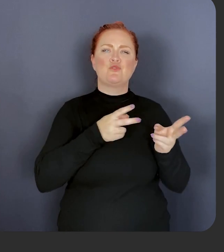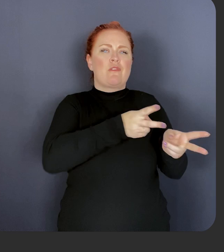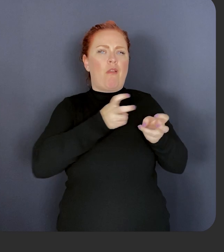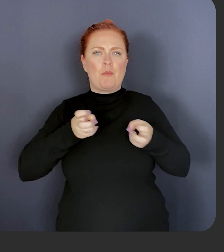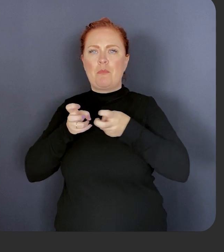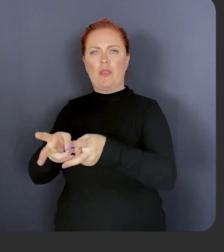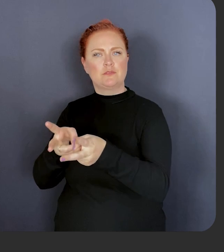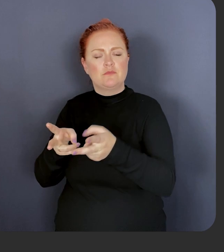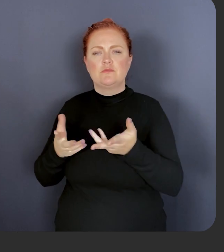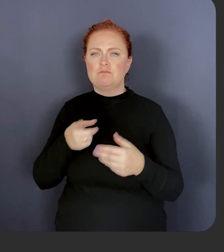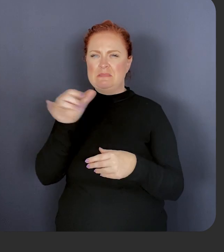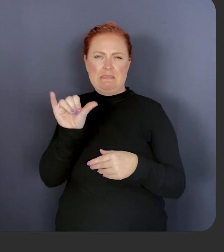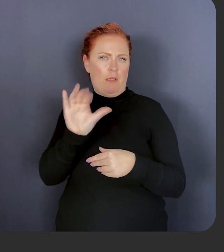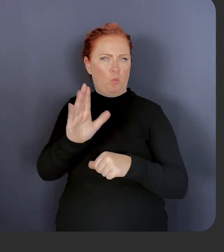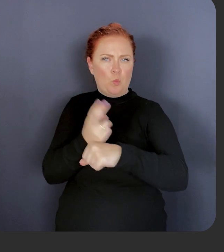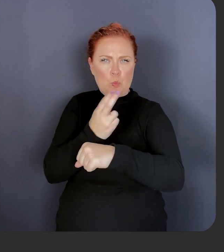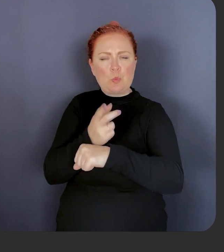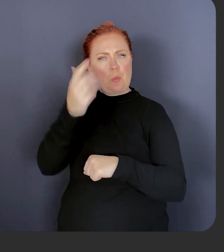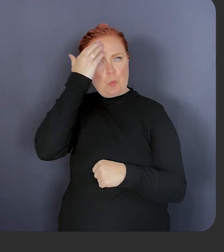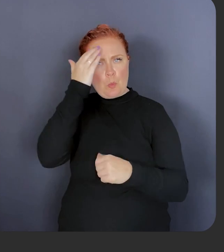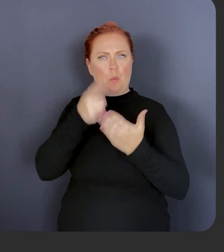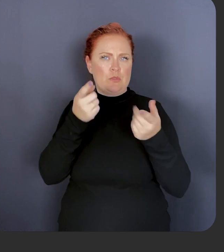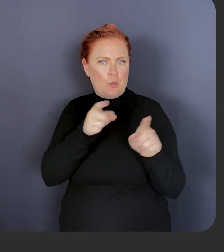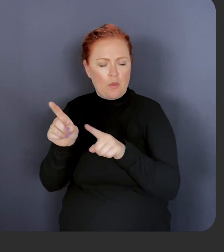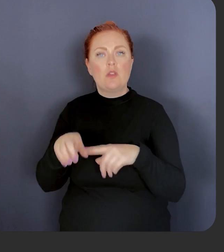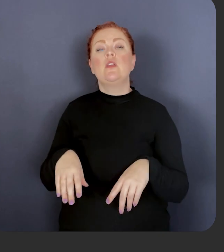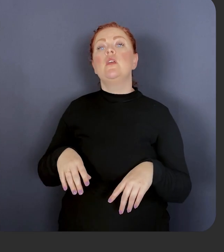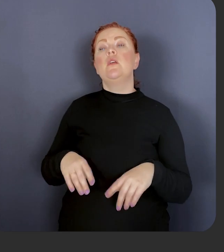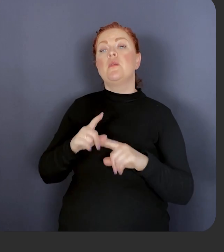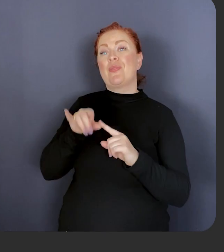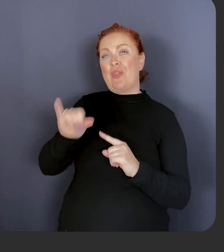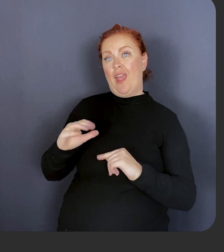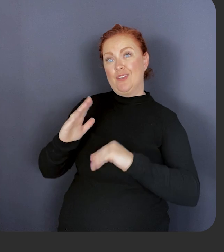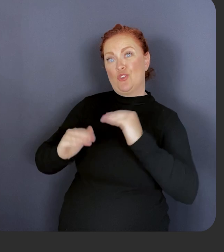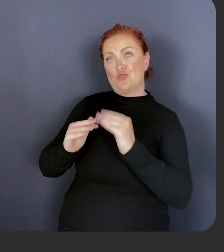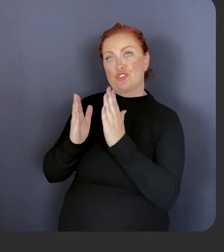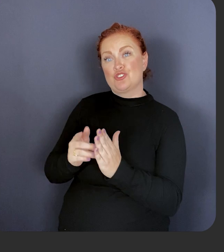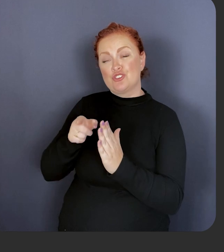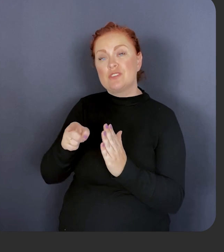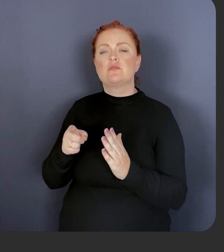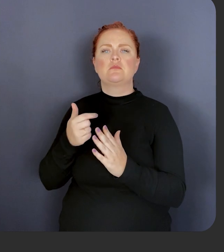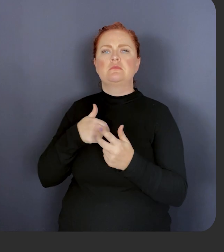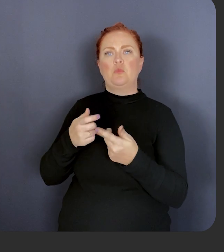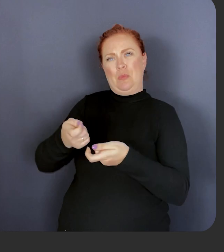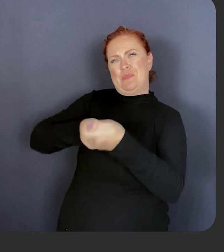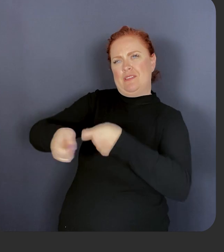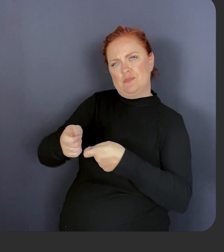so that you know what is happening. But in this constructor here, I'm just going to replace the constructor